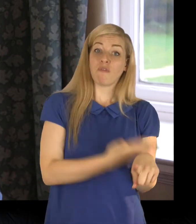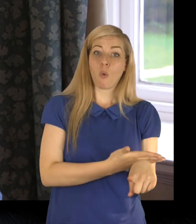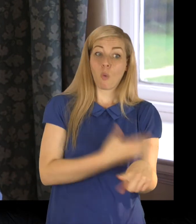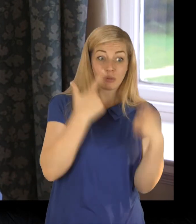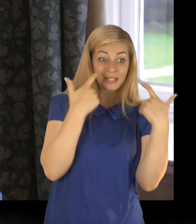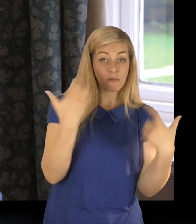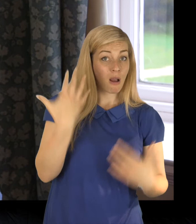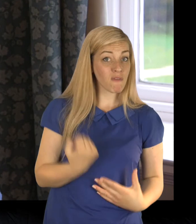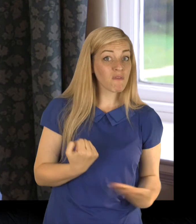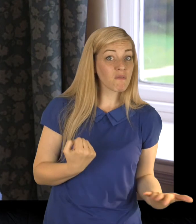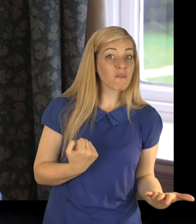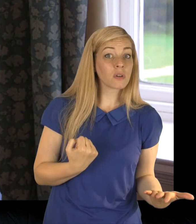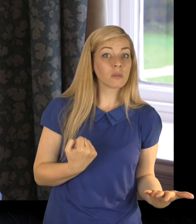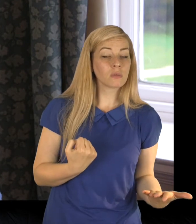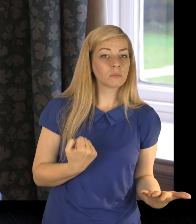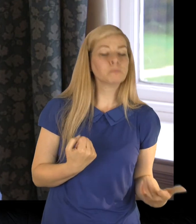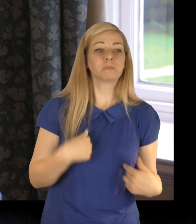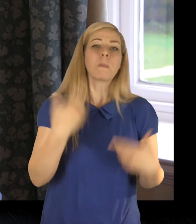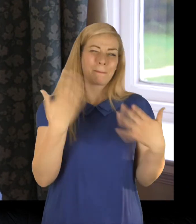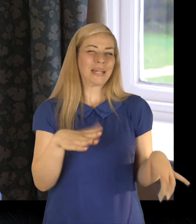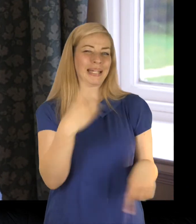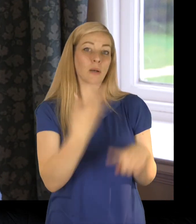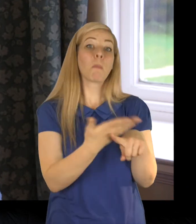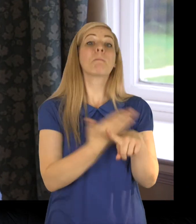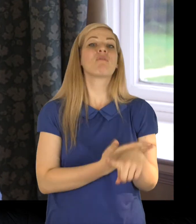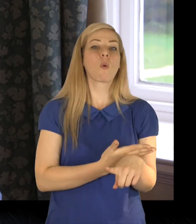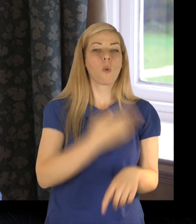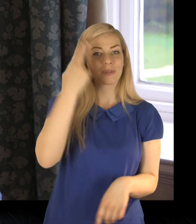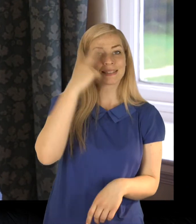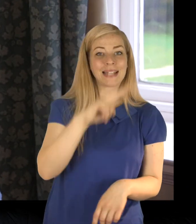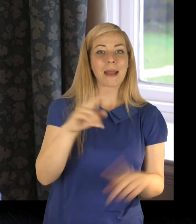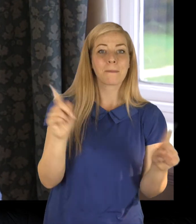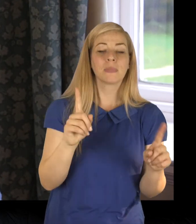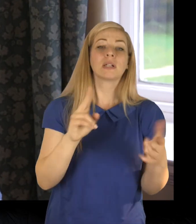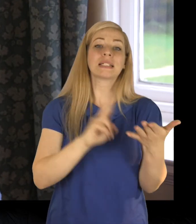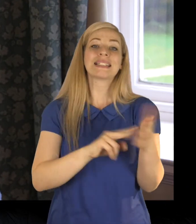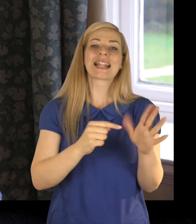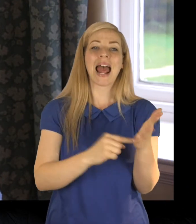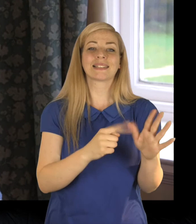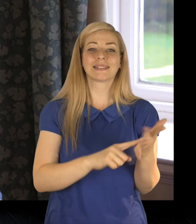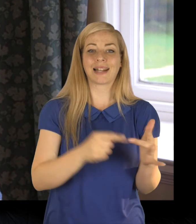Daniel: I did have one before Geoff; her name was Natalie. Natalie Hill.